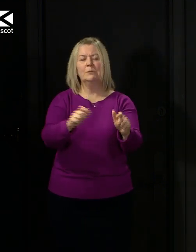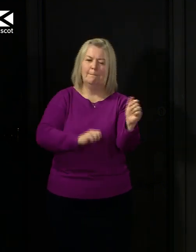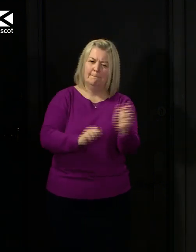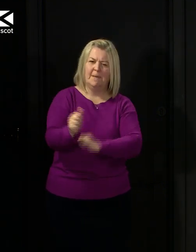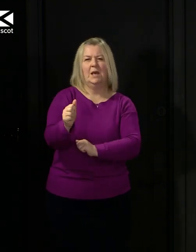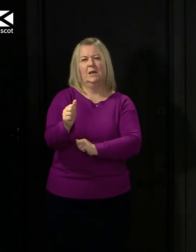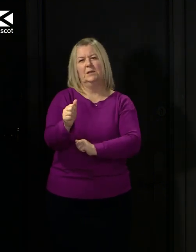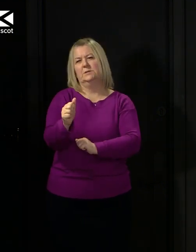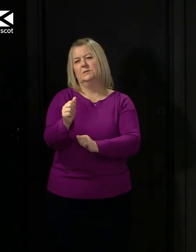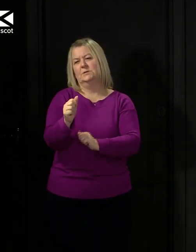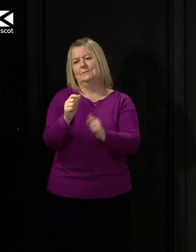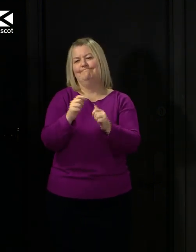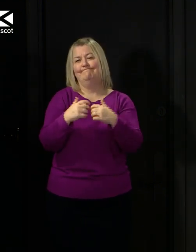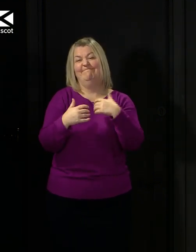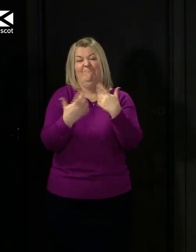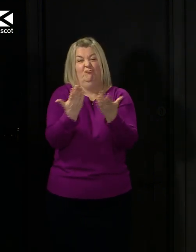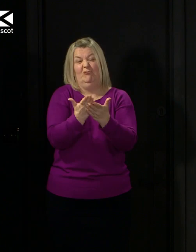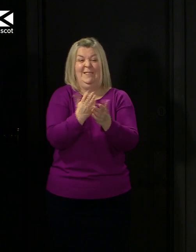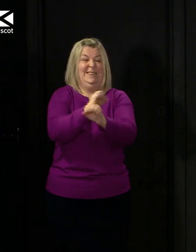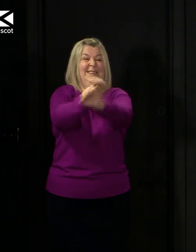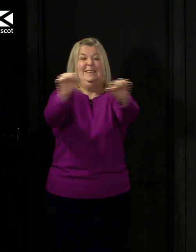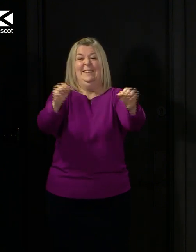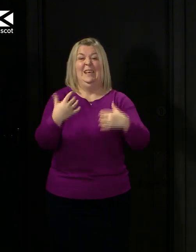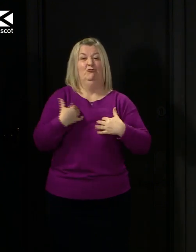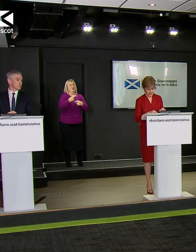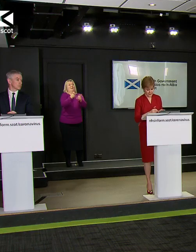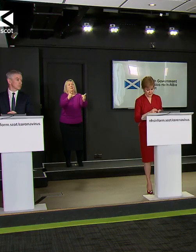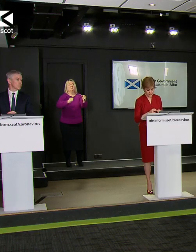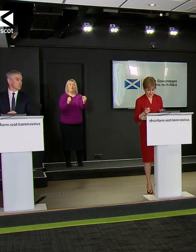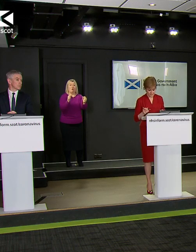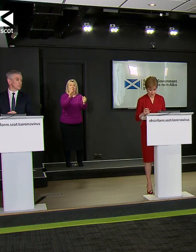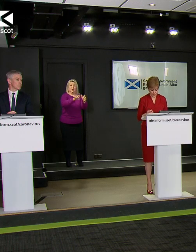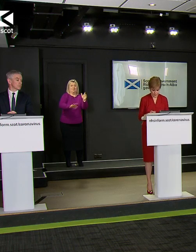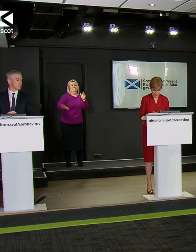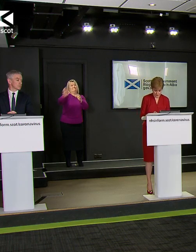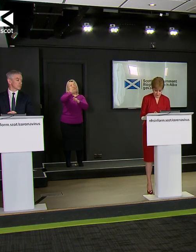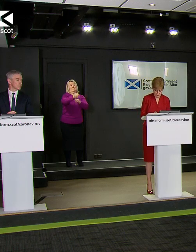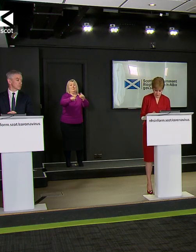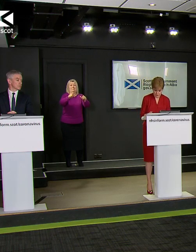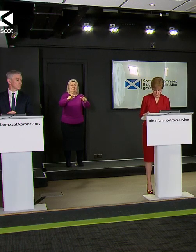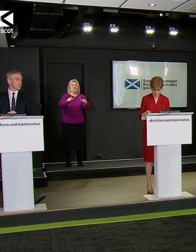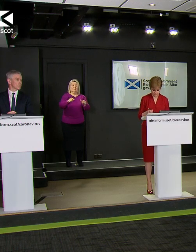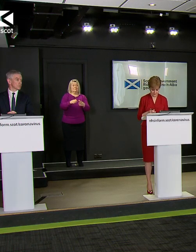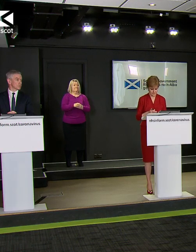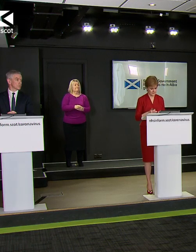us the best chance of fighting this virus at heart. Christine Lavelle from The Sun.